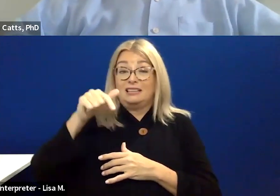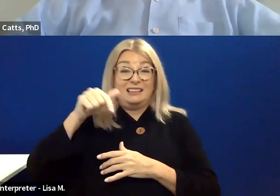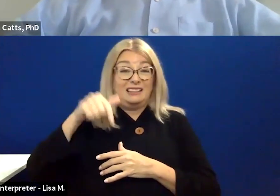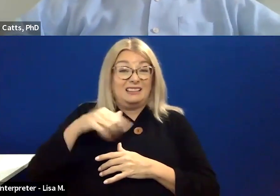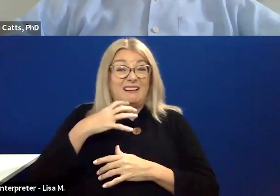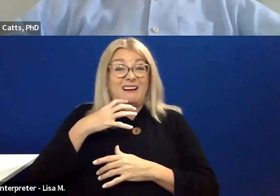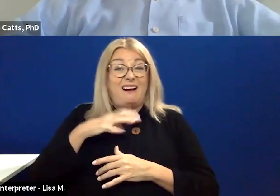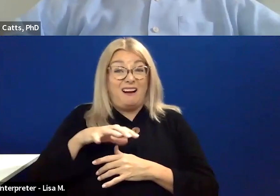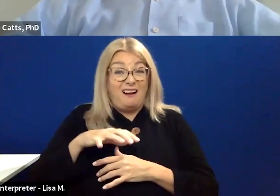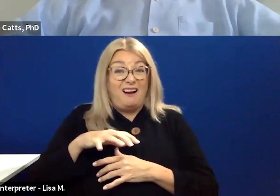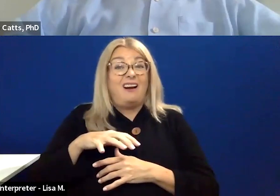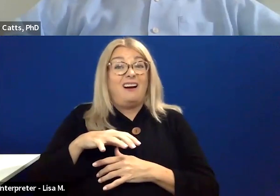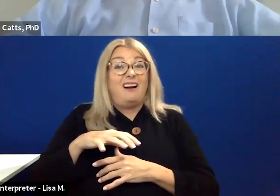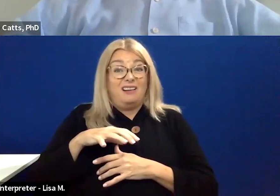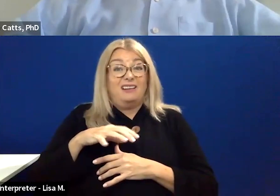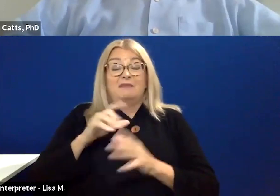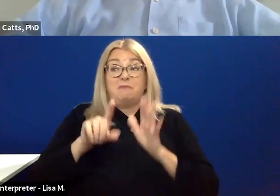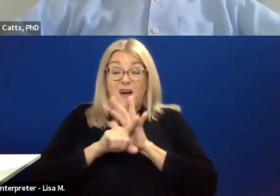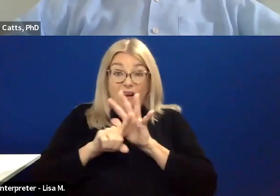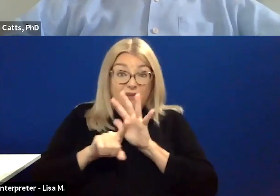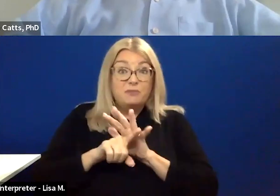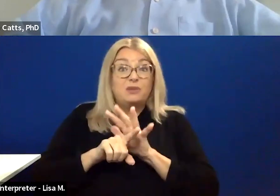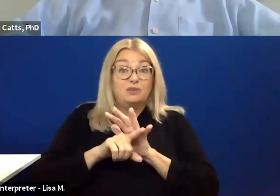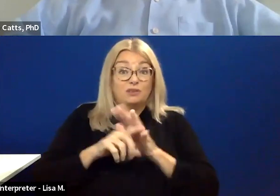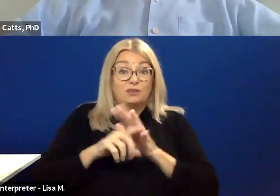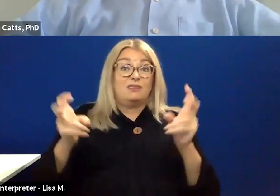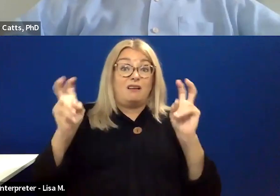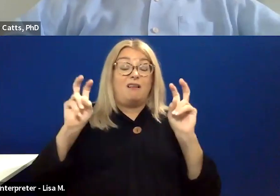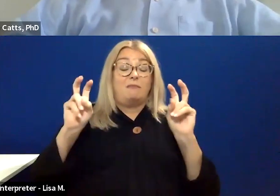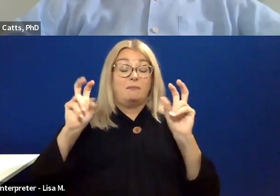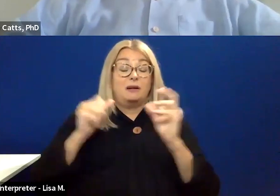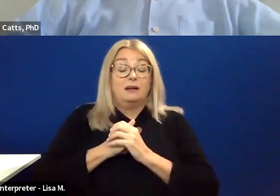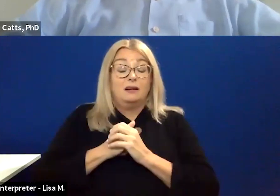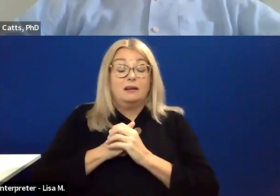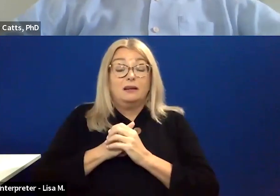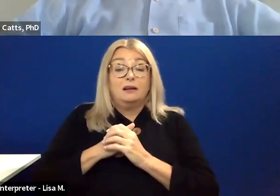um well a lot of clarity has been gained in areas like phonics there seems still to be a